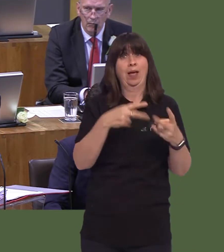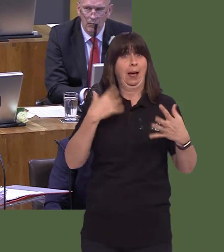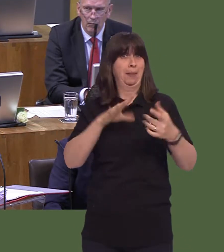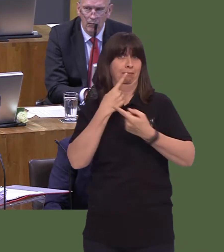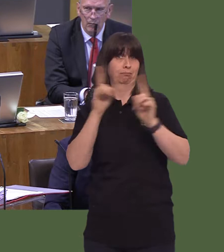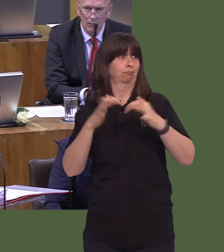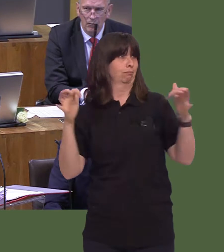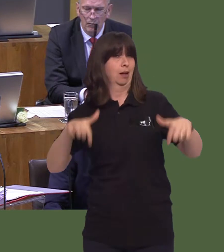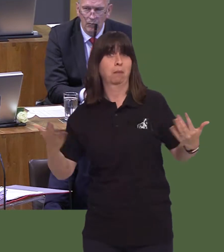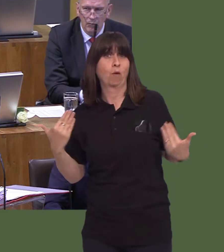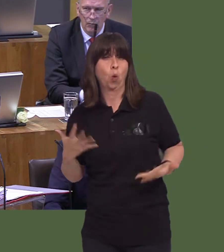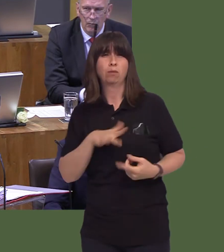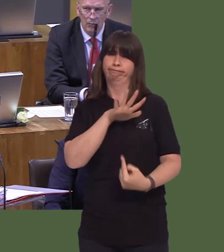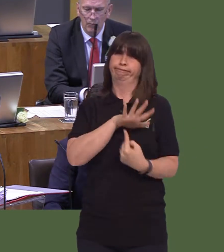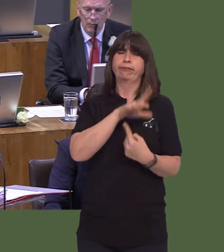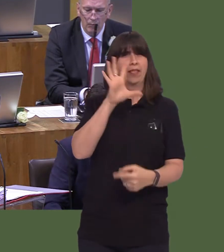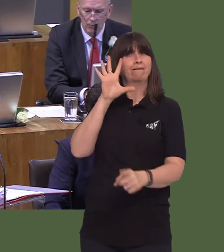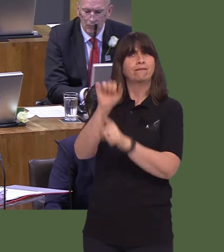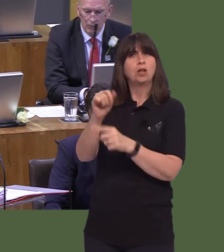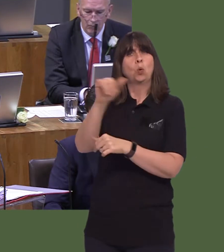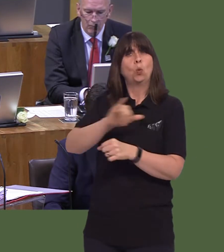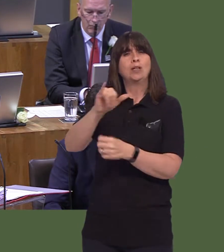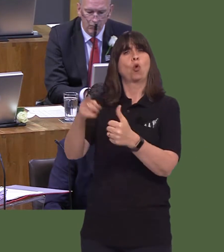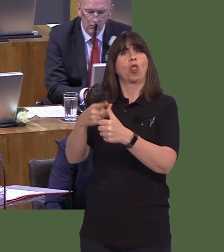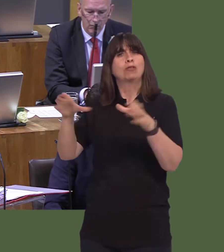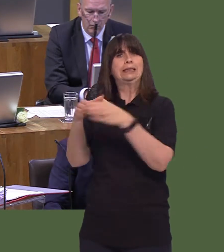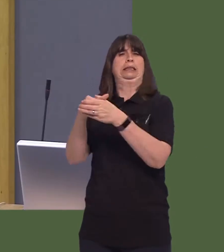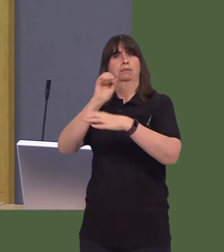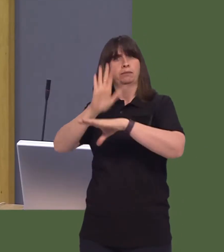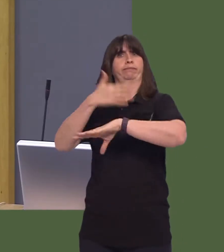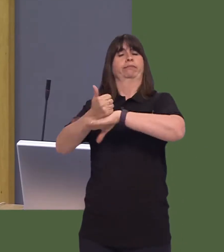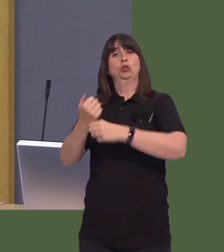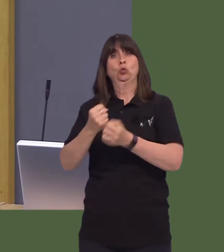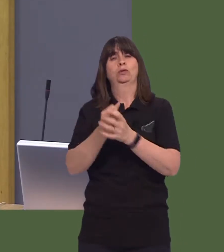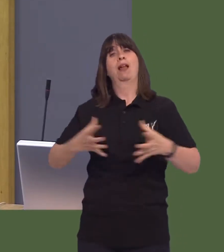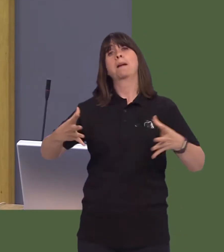is important now that they do identify which authority is going to be responsible for its development.